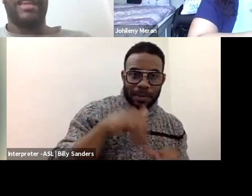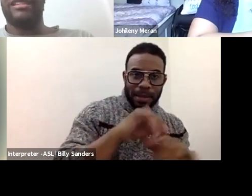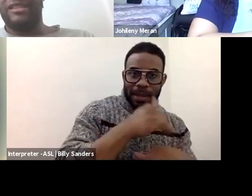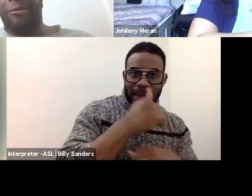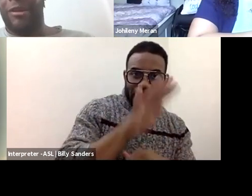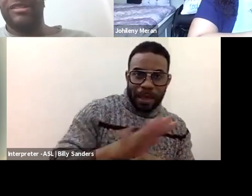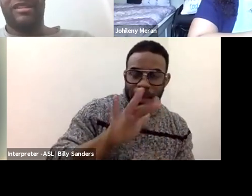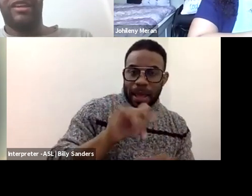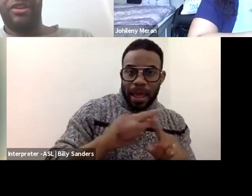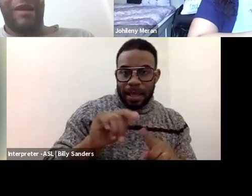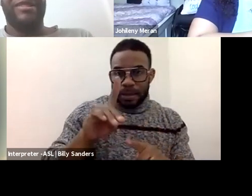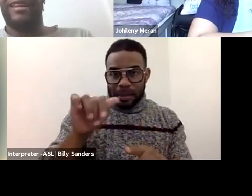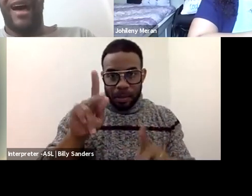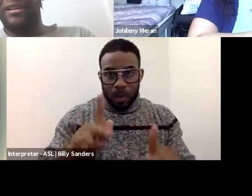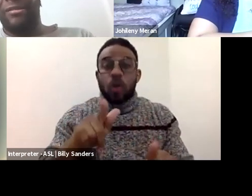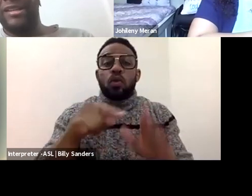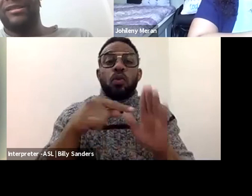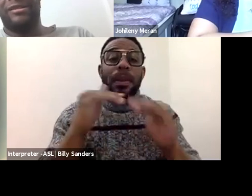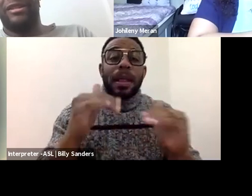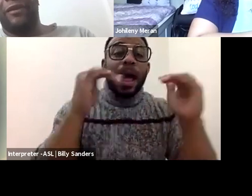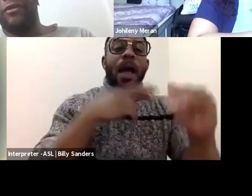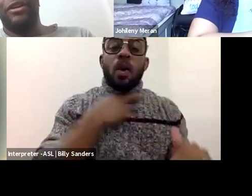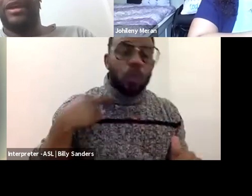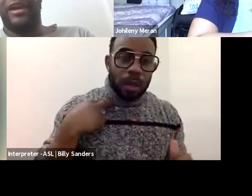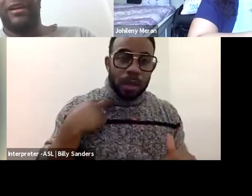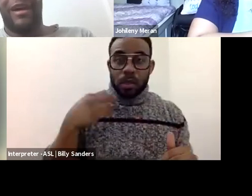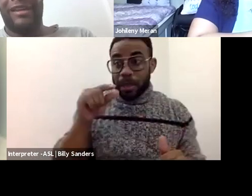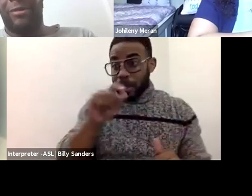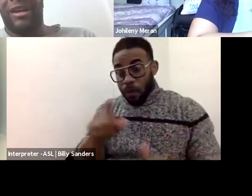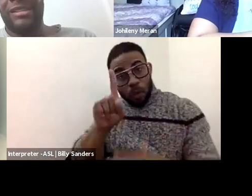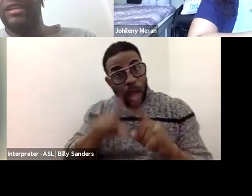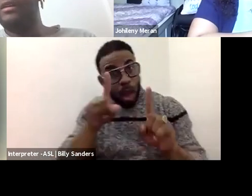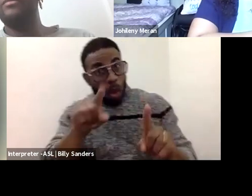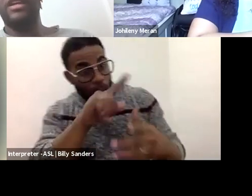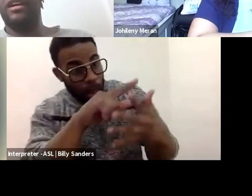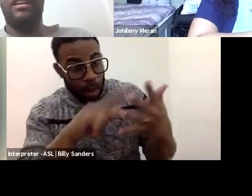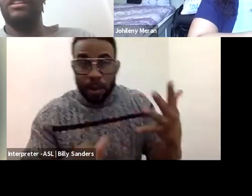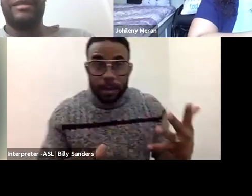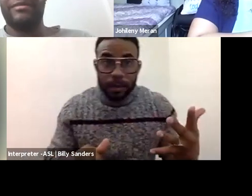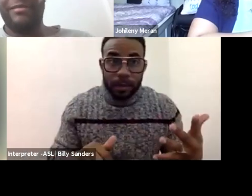Like they said you represent a higher risk. So; therefore, you cannot go to X, Y, Z. Sometimes